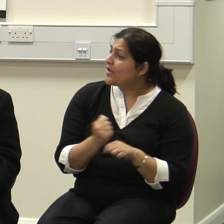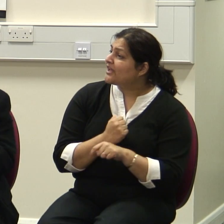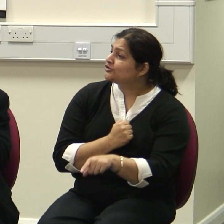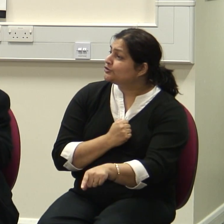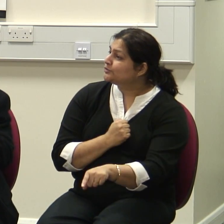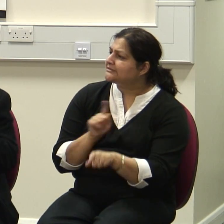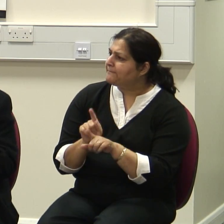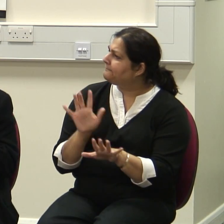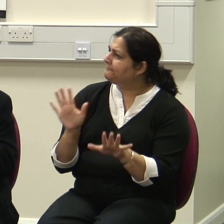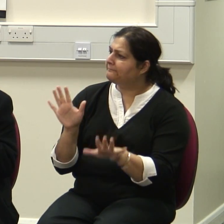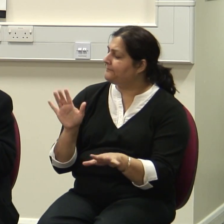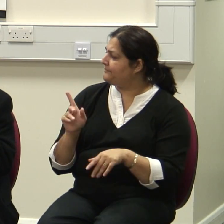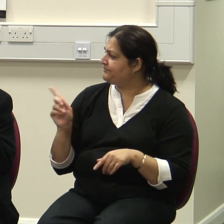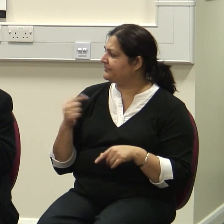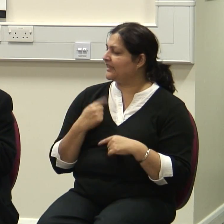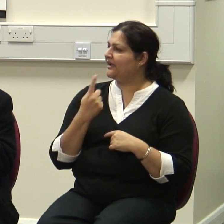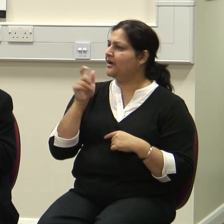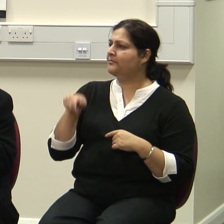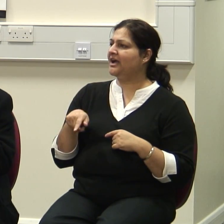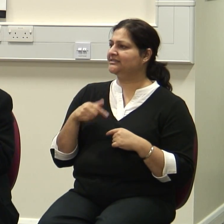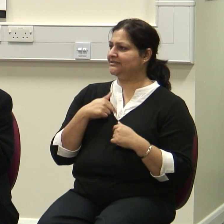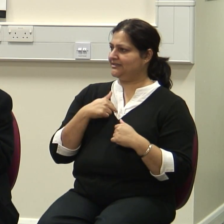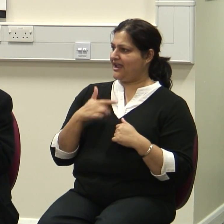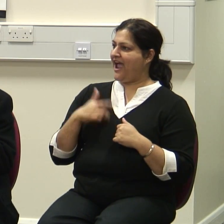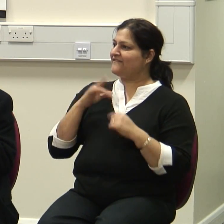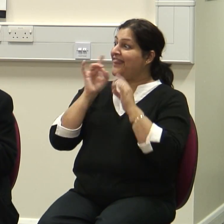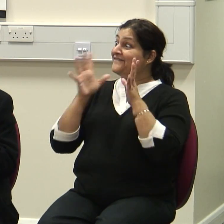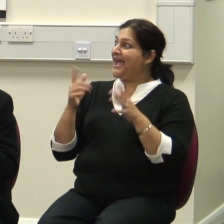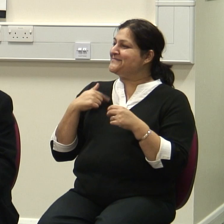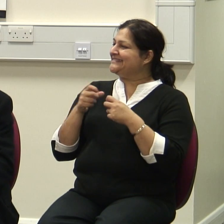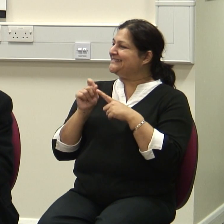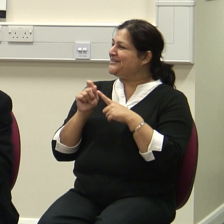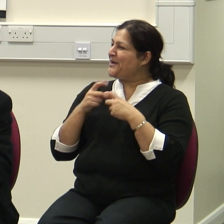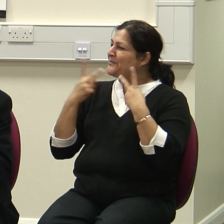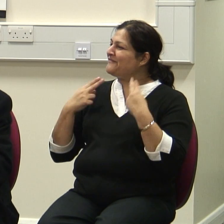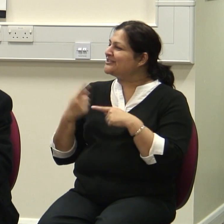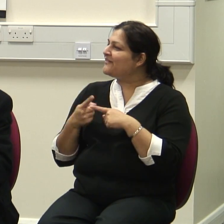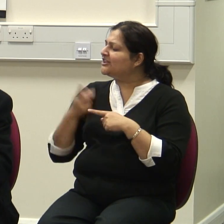not very famous – famous to me – professor of English - named Richard Weaver – write